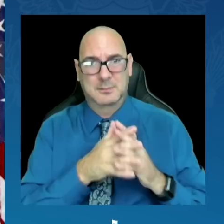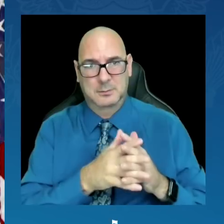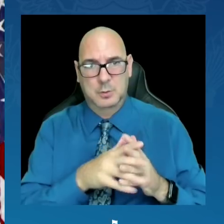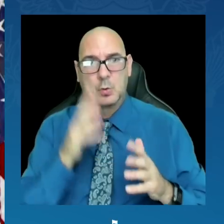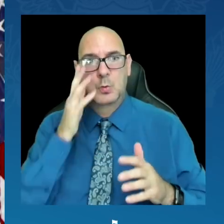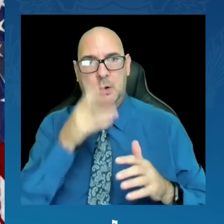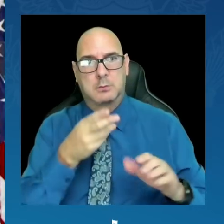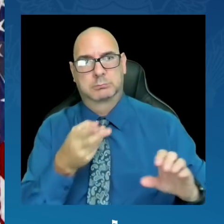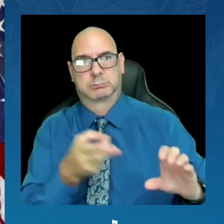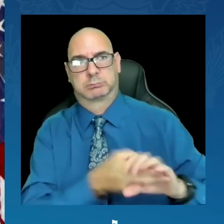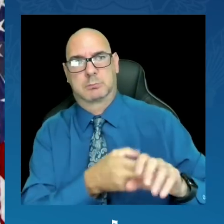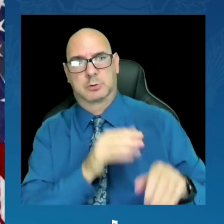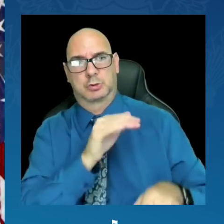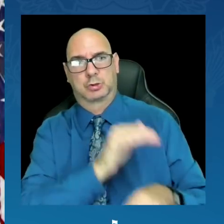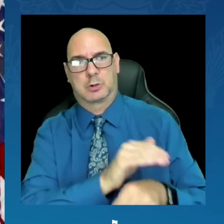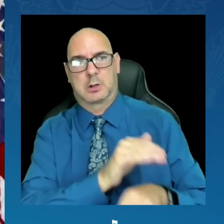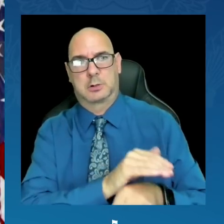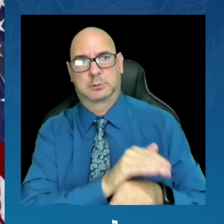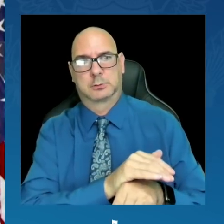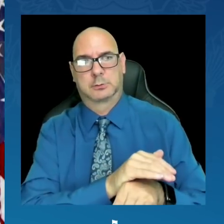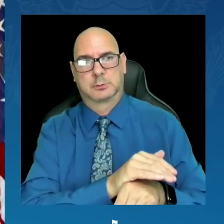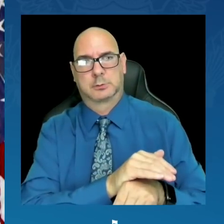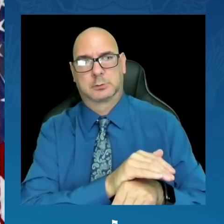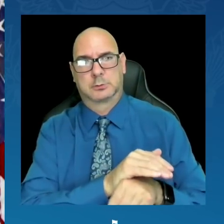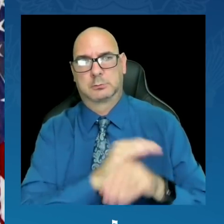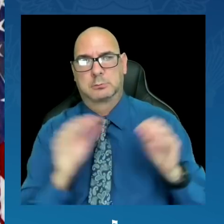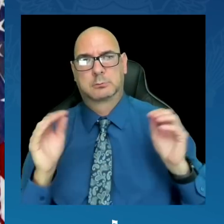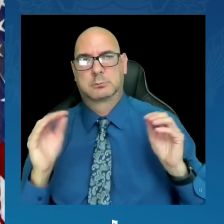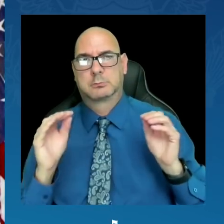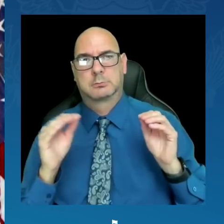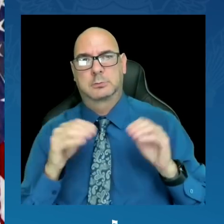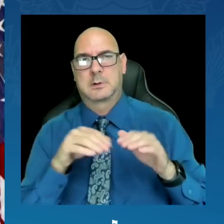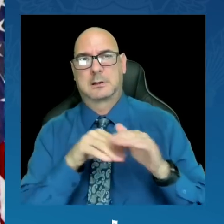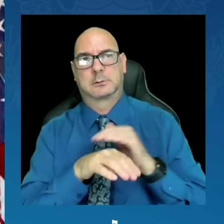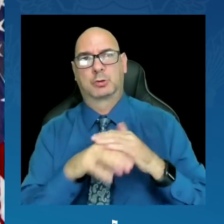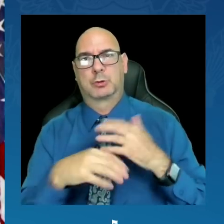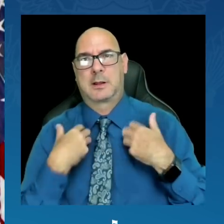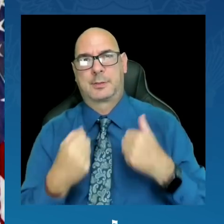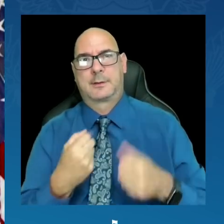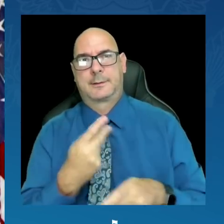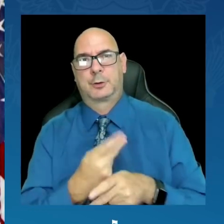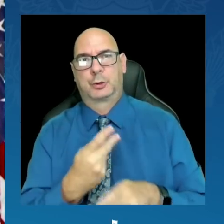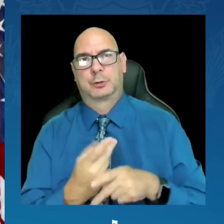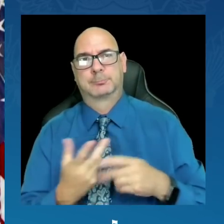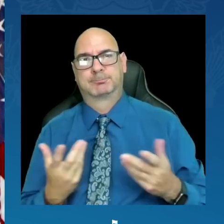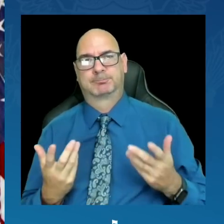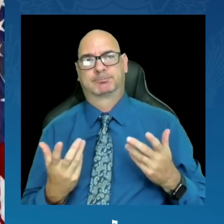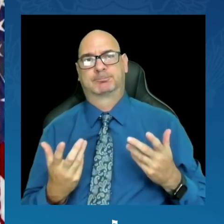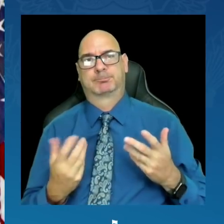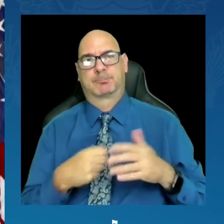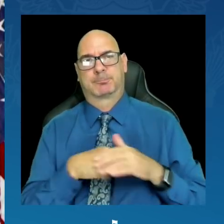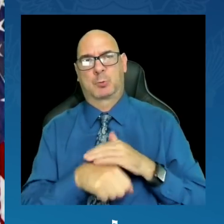without access to the healthcare and reproductive care that they had this morning;